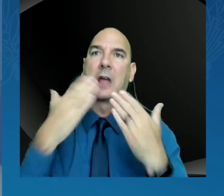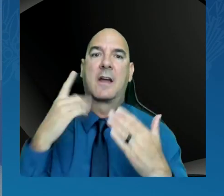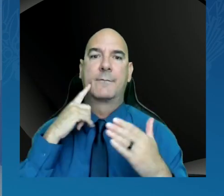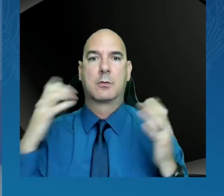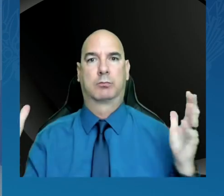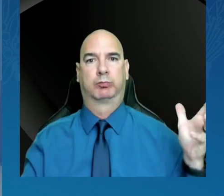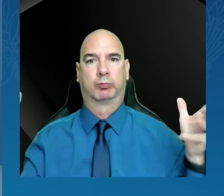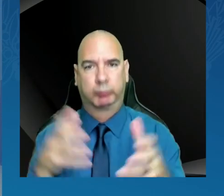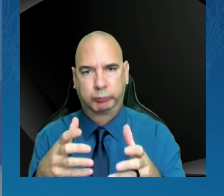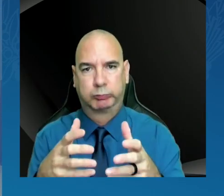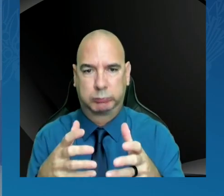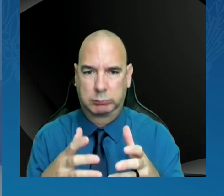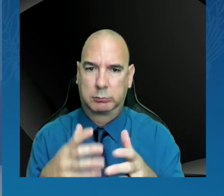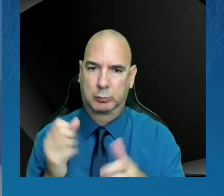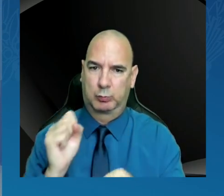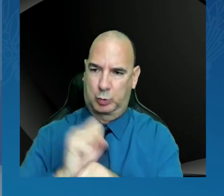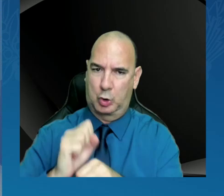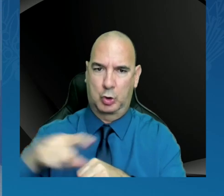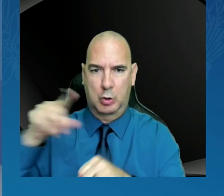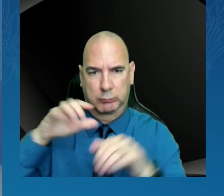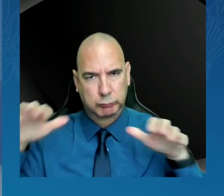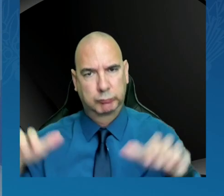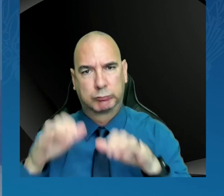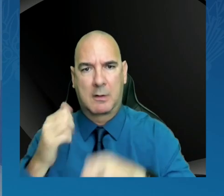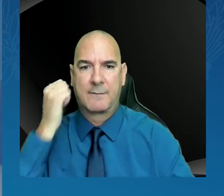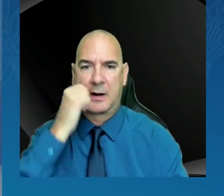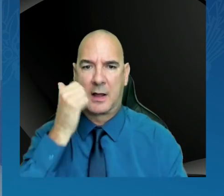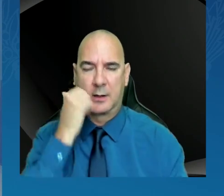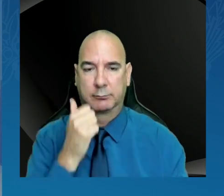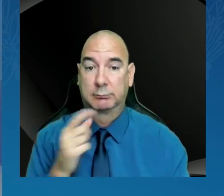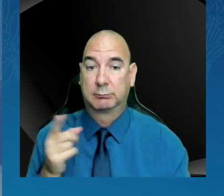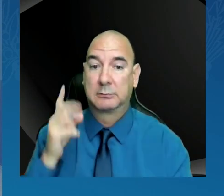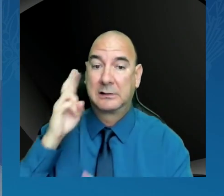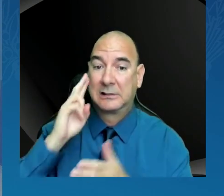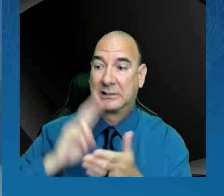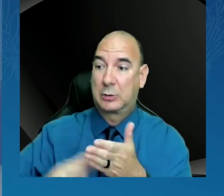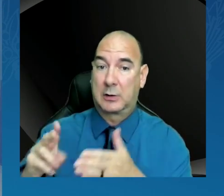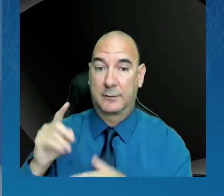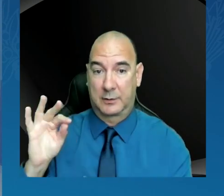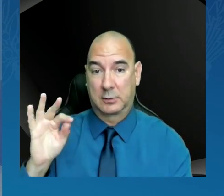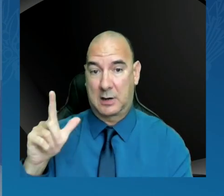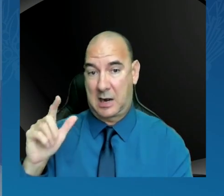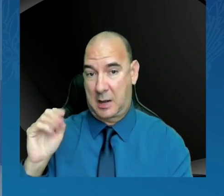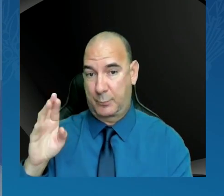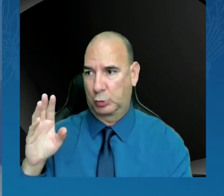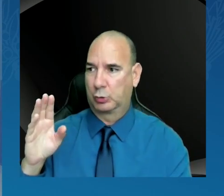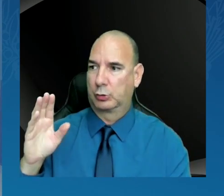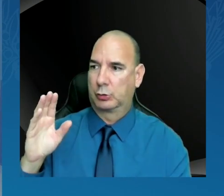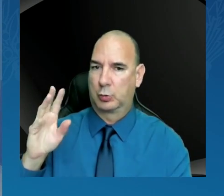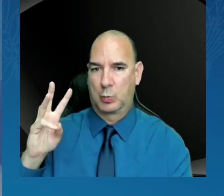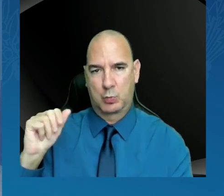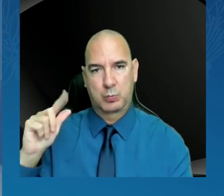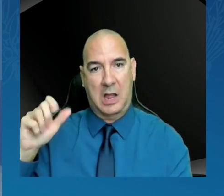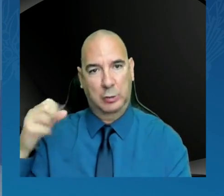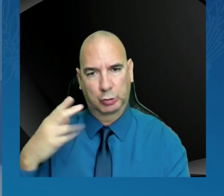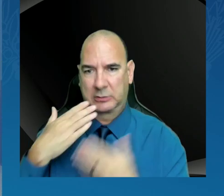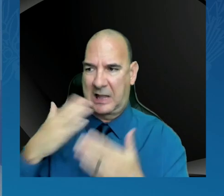And, Secretary Walsh, I want to thank you for that introduction, but mostly I want to thank you for the work that you have done your entire career. And as he said,